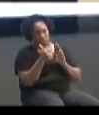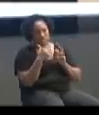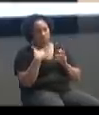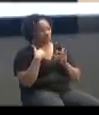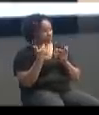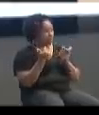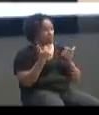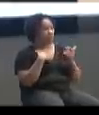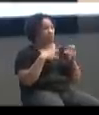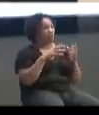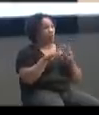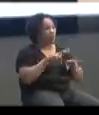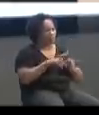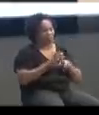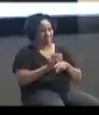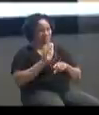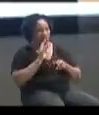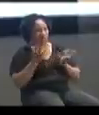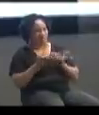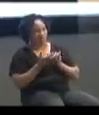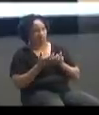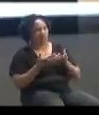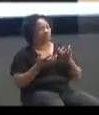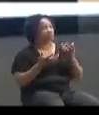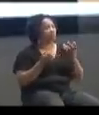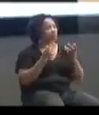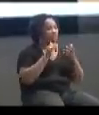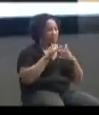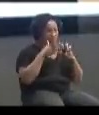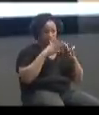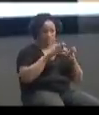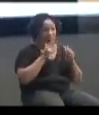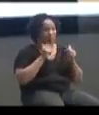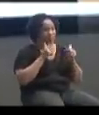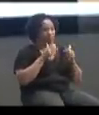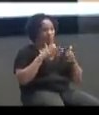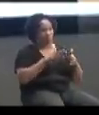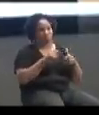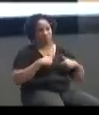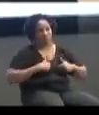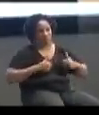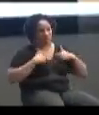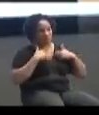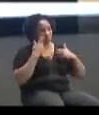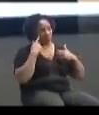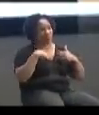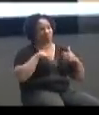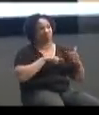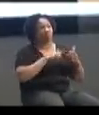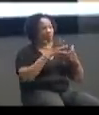FOR GSA SUSTAINABILITY IS BECOMING OUR WAY OF LIFE.